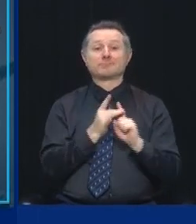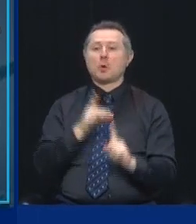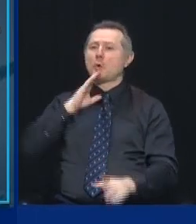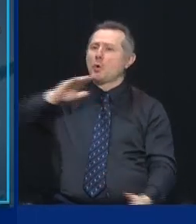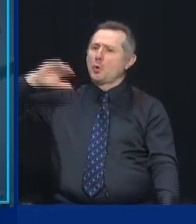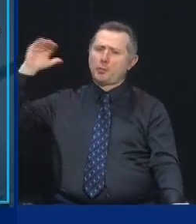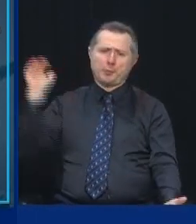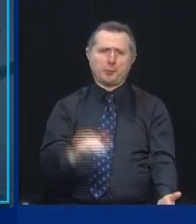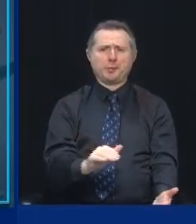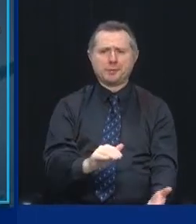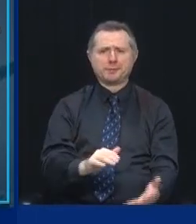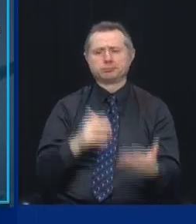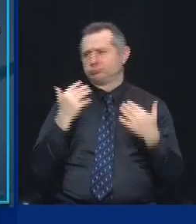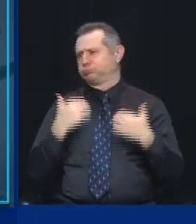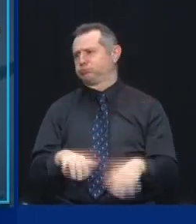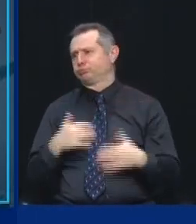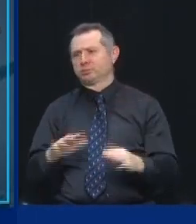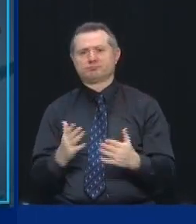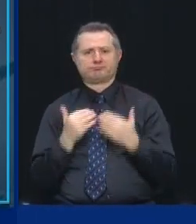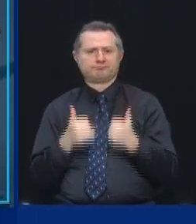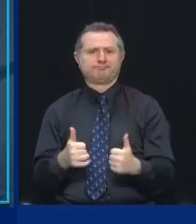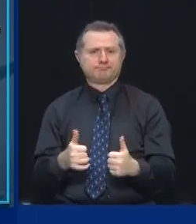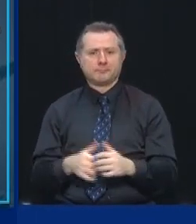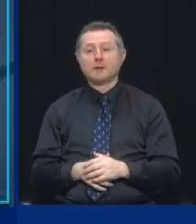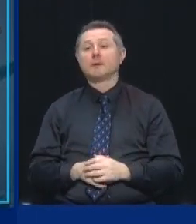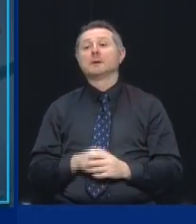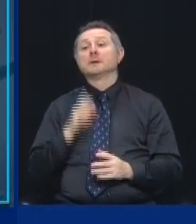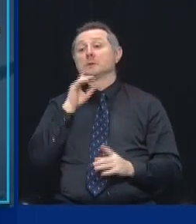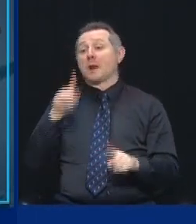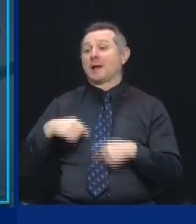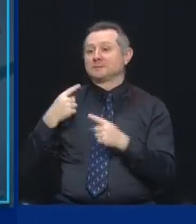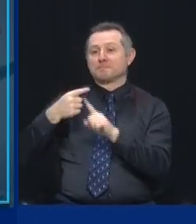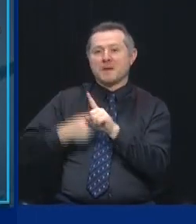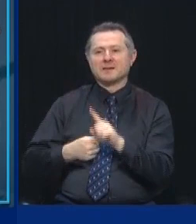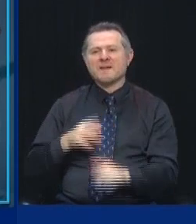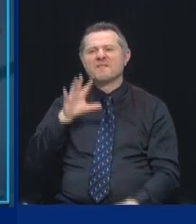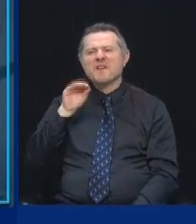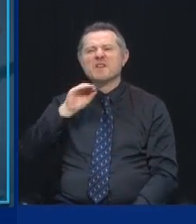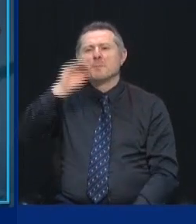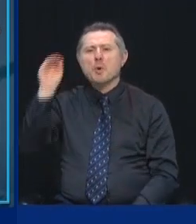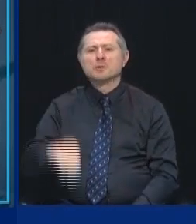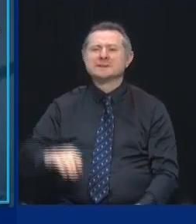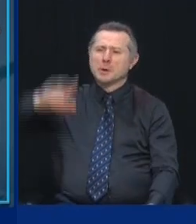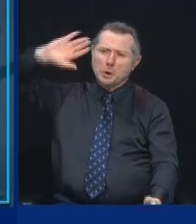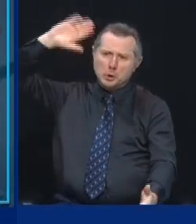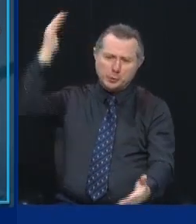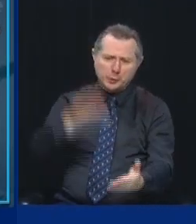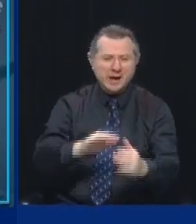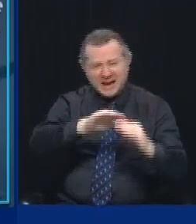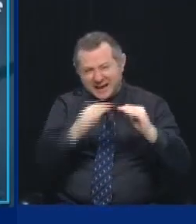SHOULD DO. OUR POSITIVITY RATE HAS BEEN